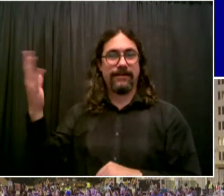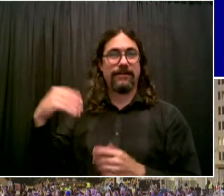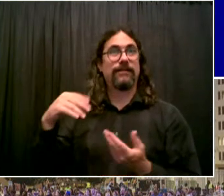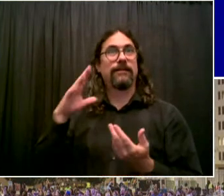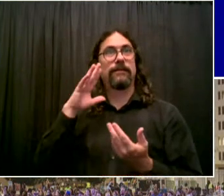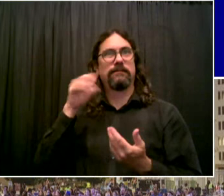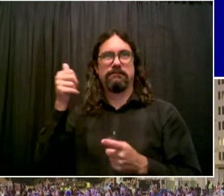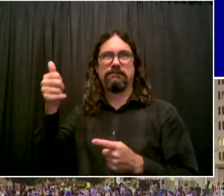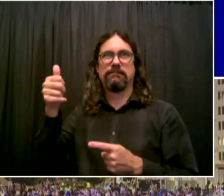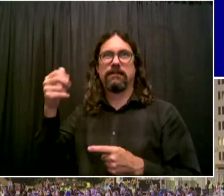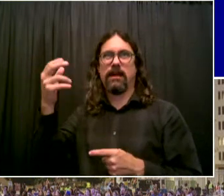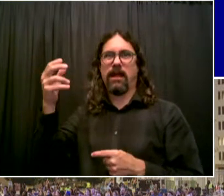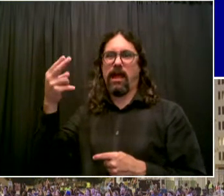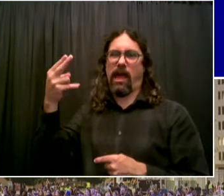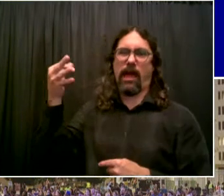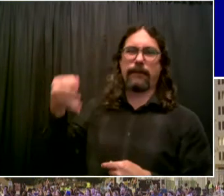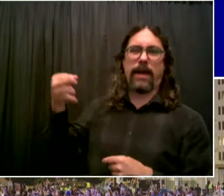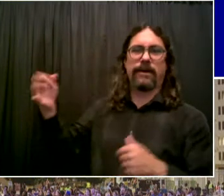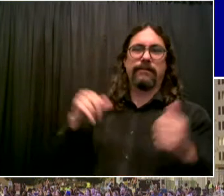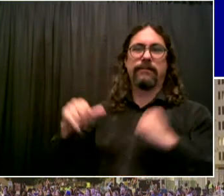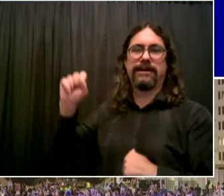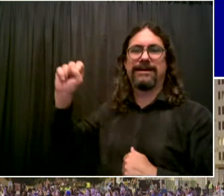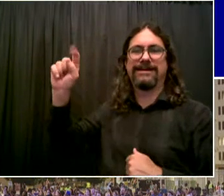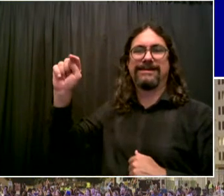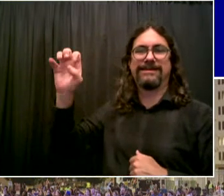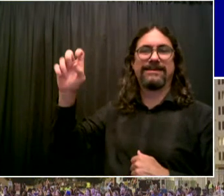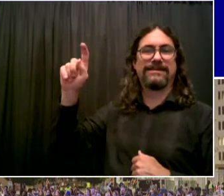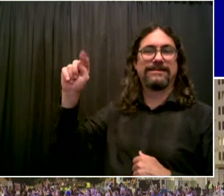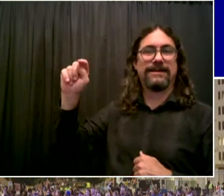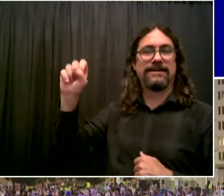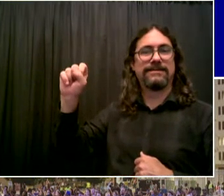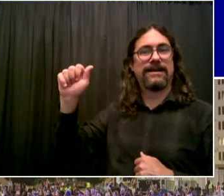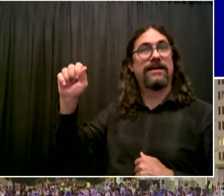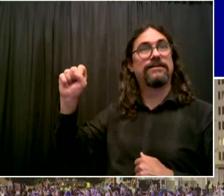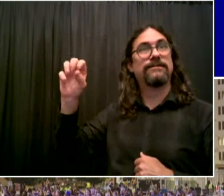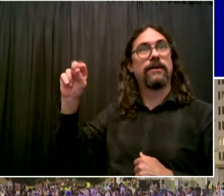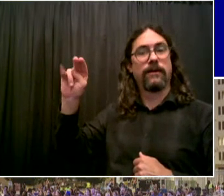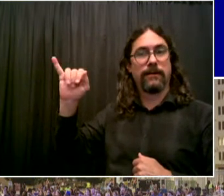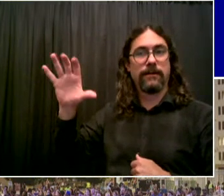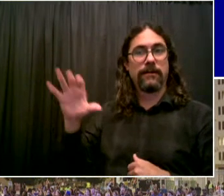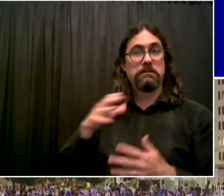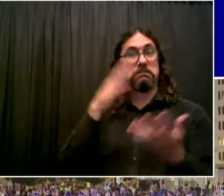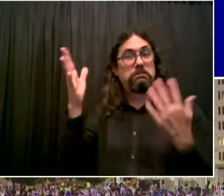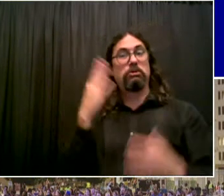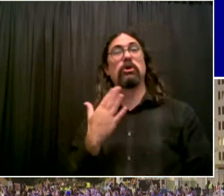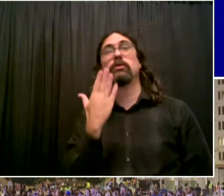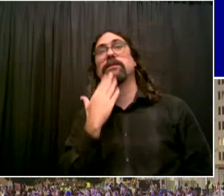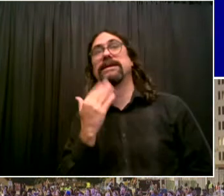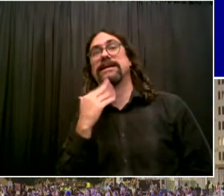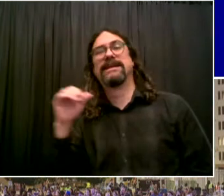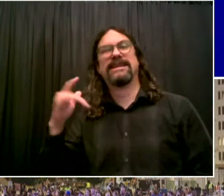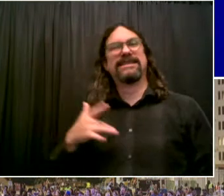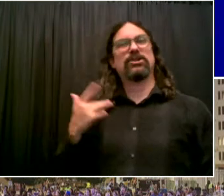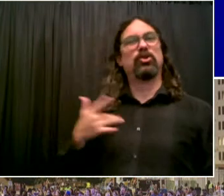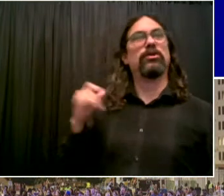SPECIAL ED, ORIGINAL HIP-HOP